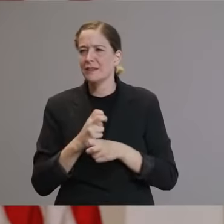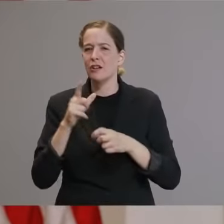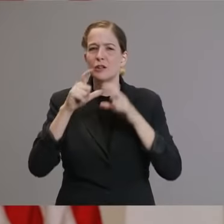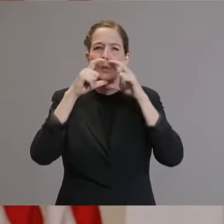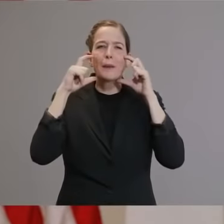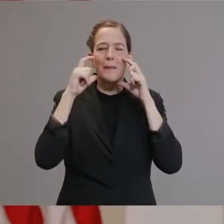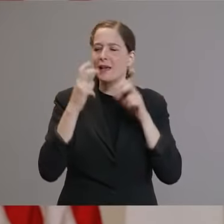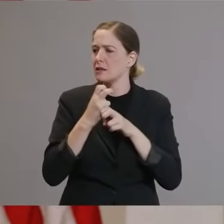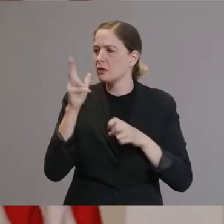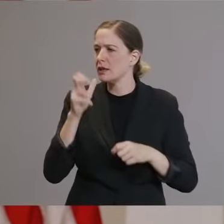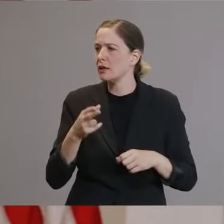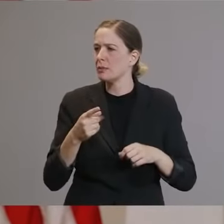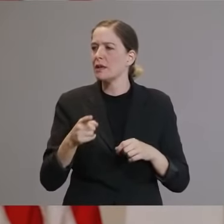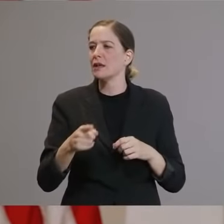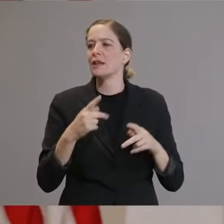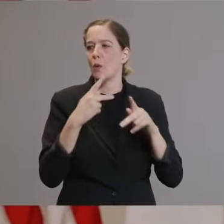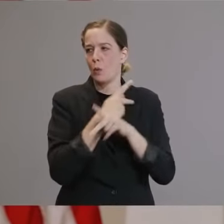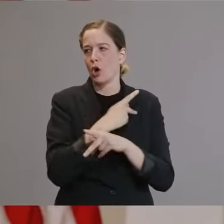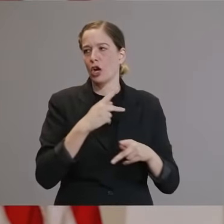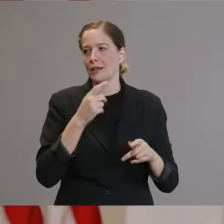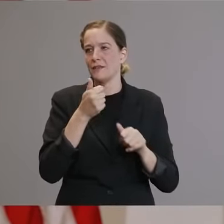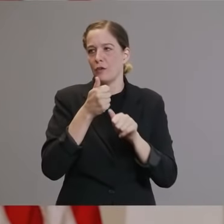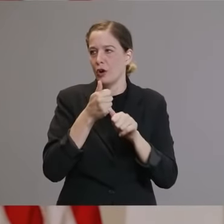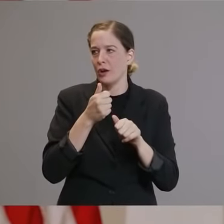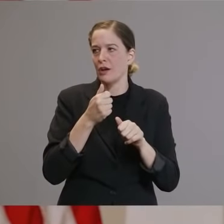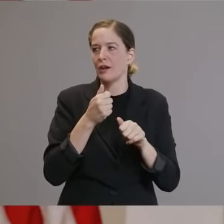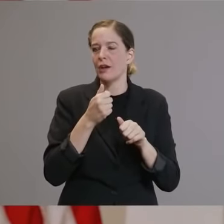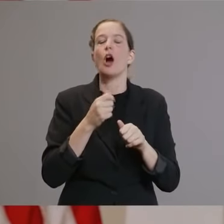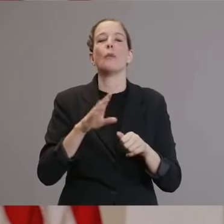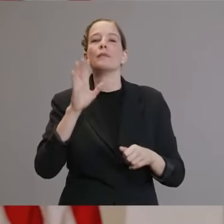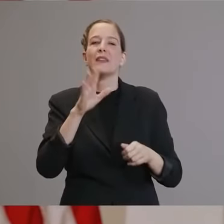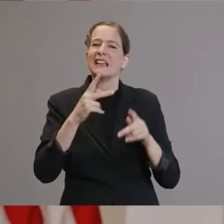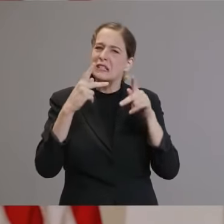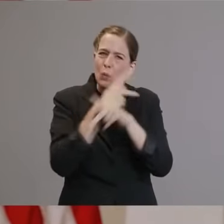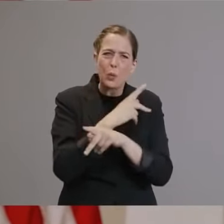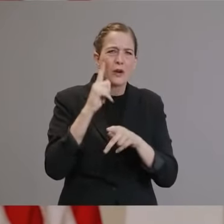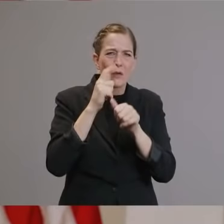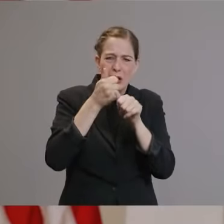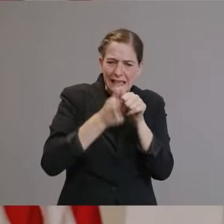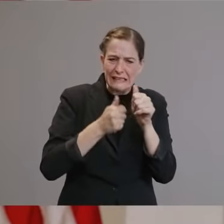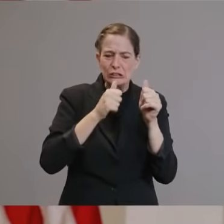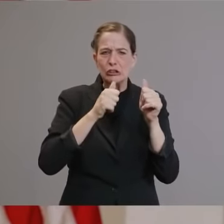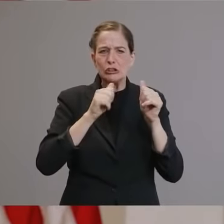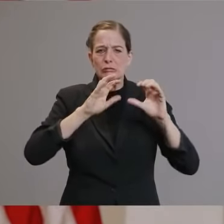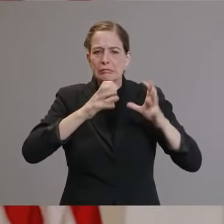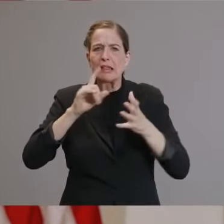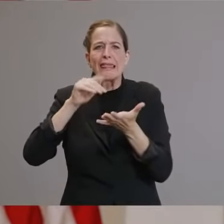OF PER CAPITA TESTING. WHY IS THAT THE CASE OF WHAT'S BEING DONE TO REMEDY THAT?